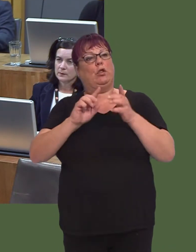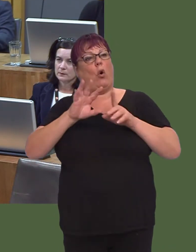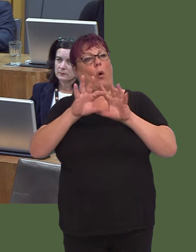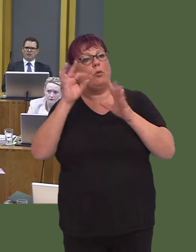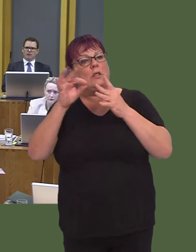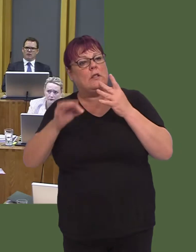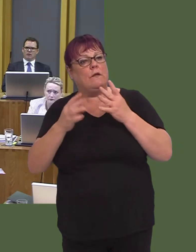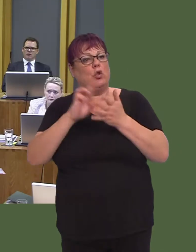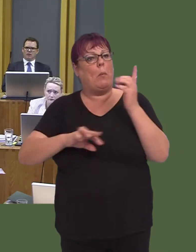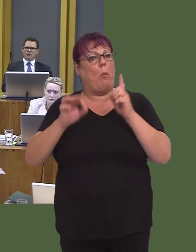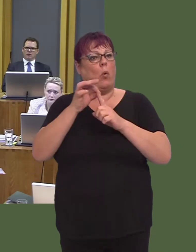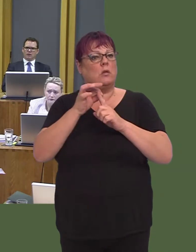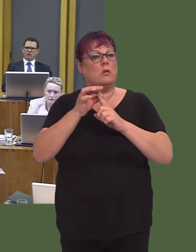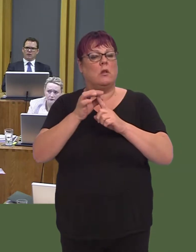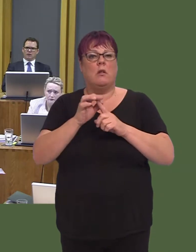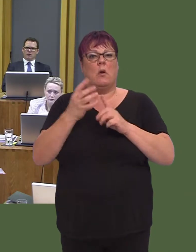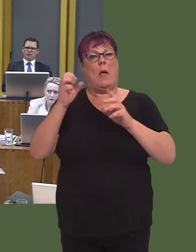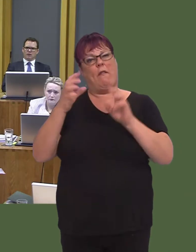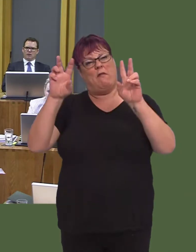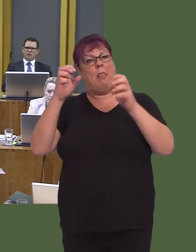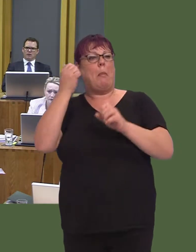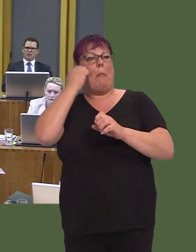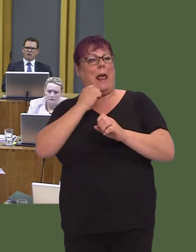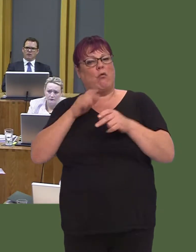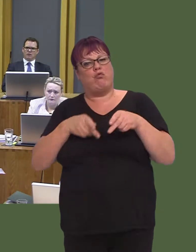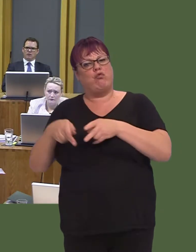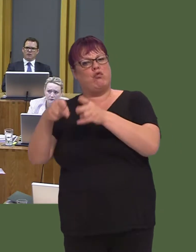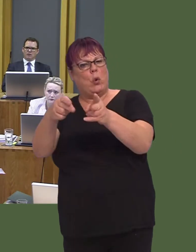route or not?' and that is something, of course, I have an open mind on because I have not